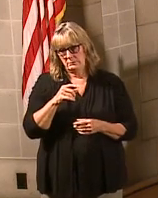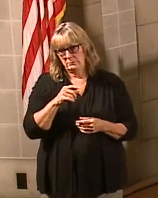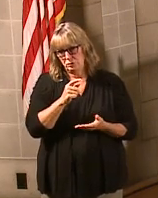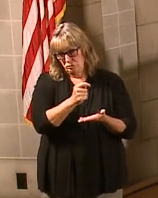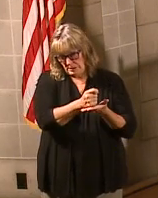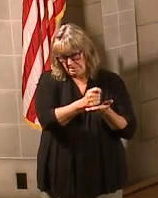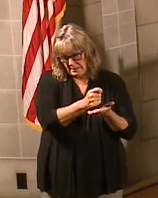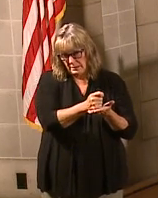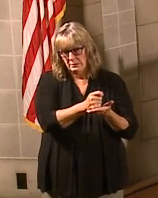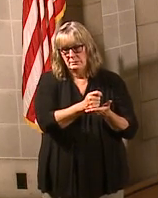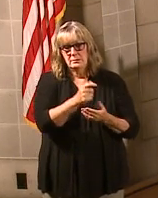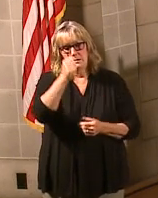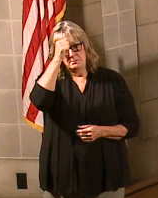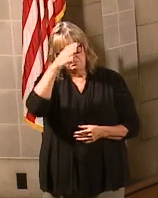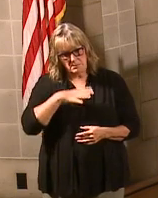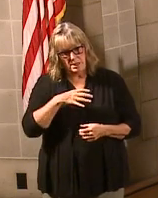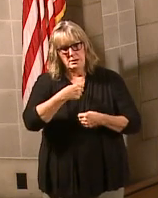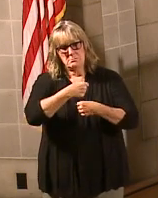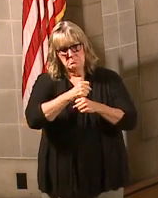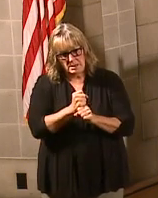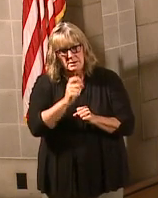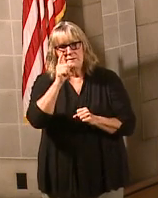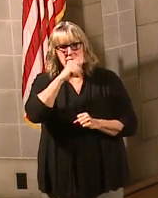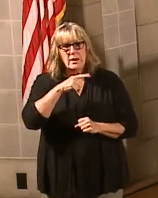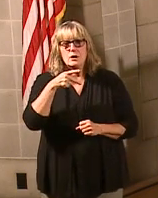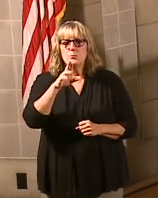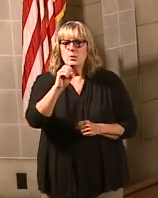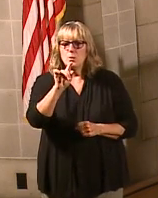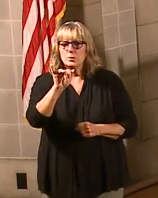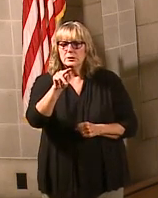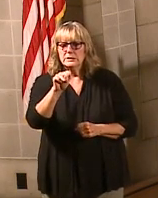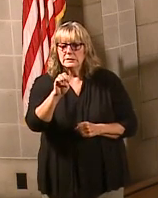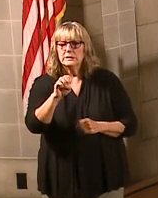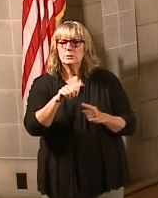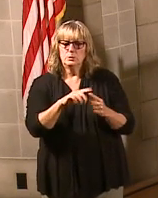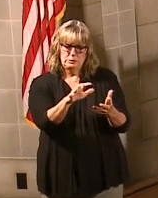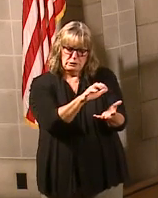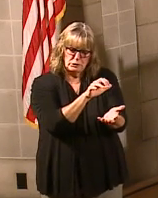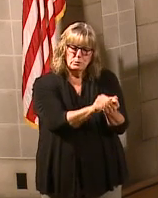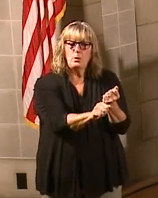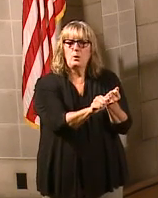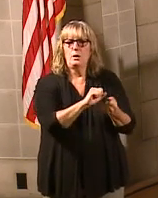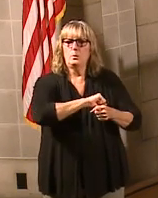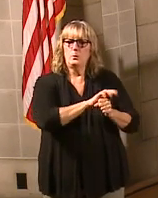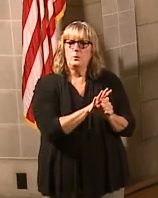AS WE MENTIONED BACK WHEN WE